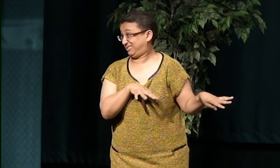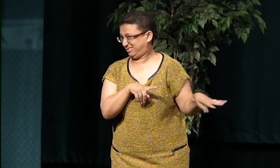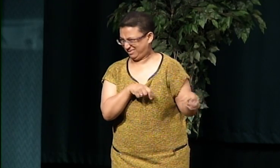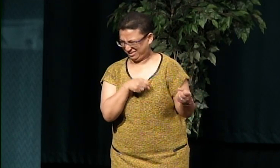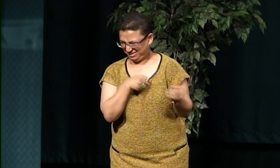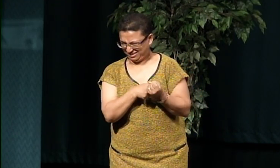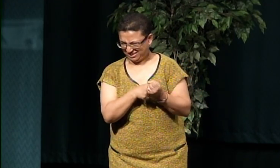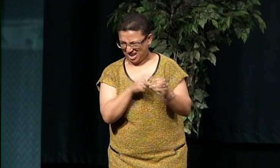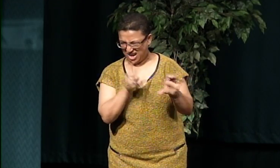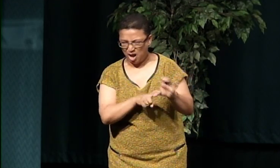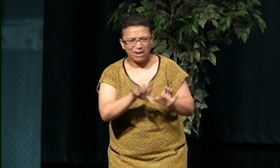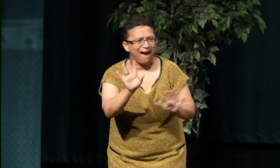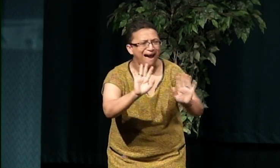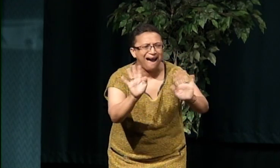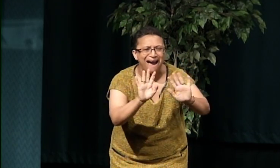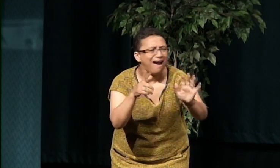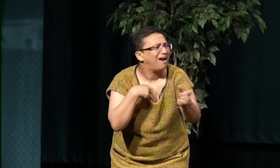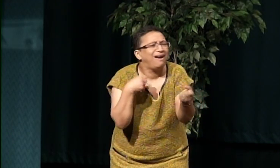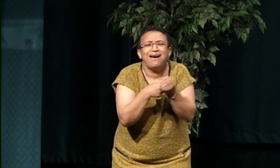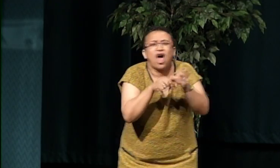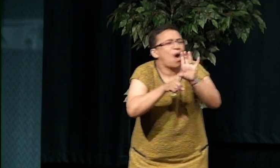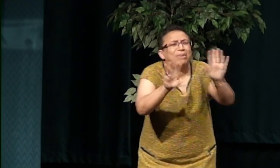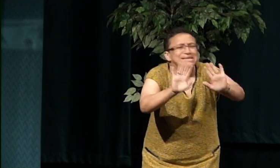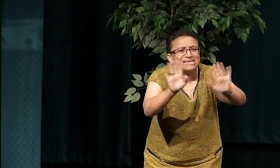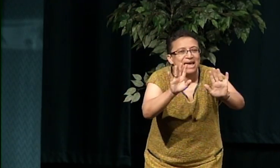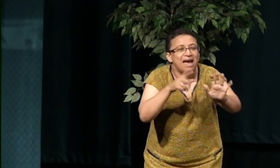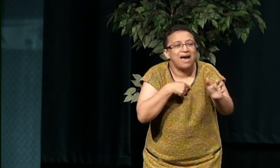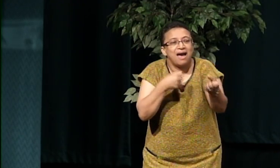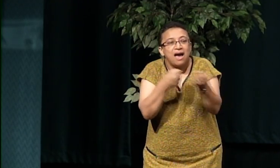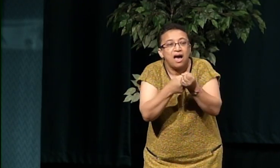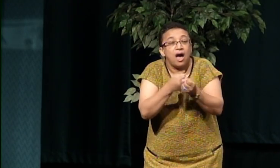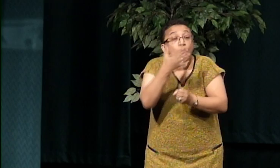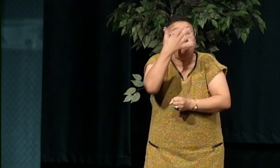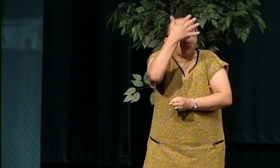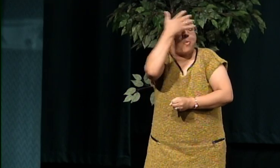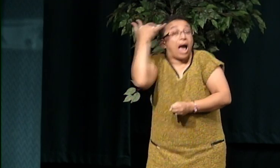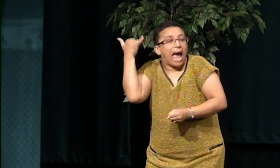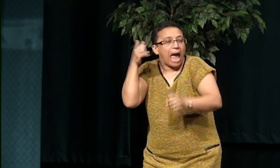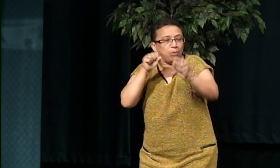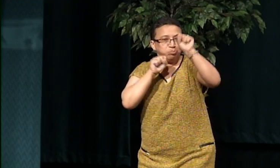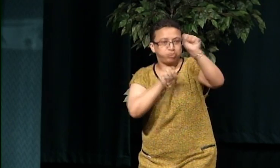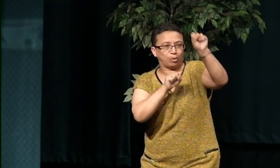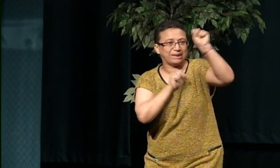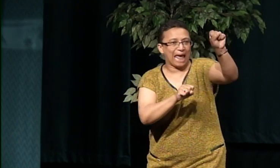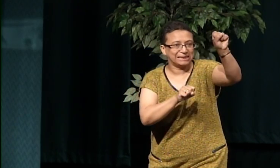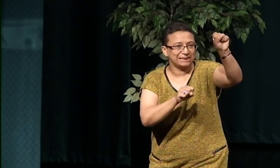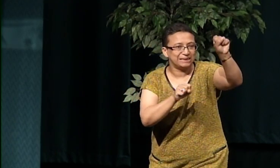and the other students had a less positive response when I talked about communism.